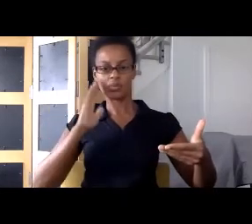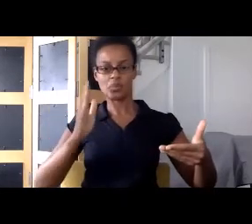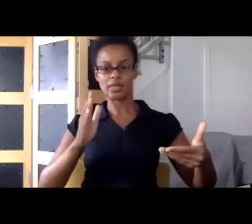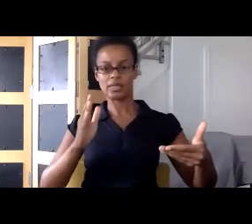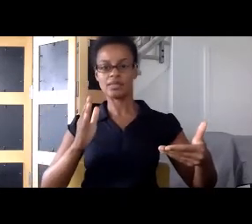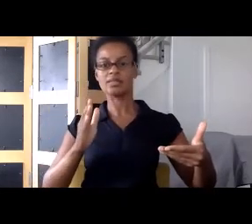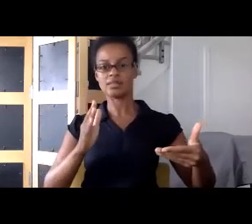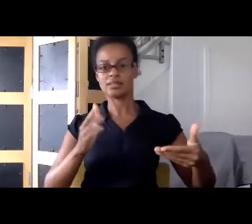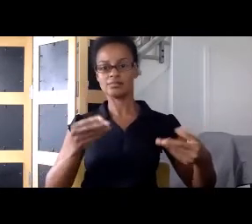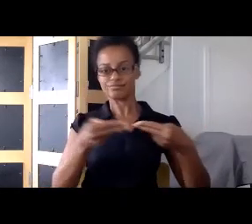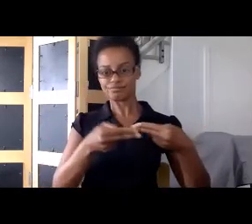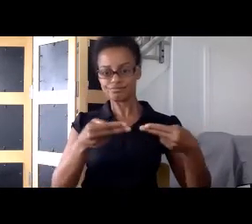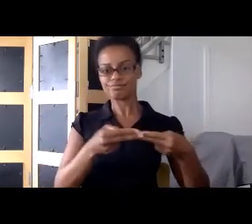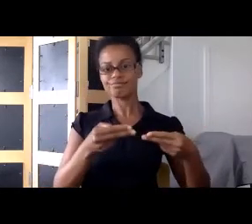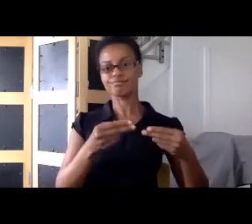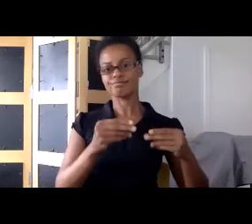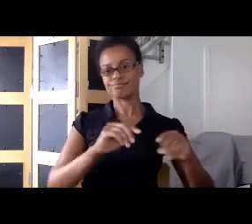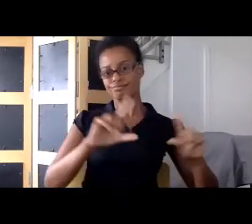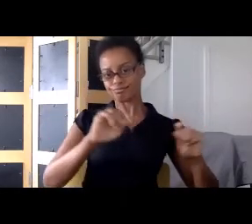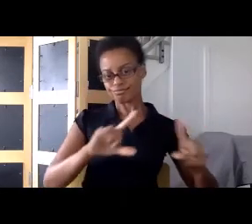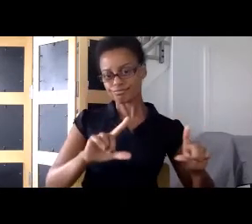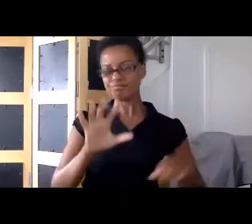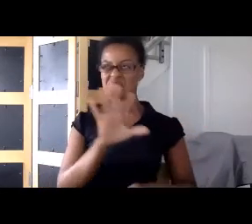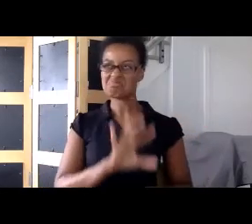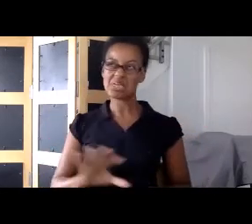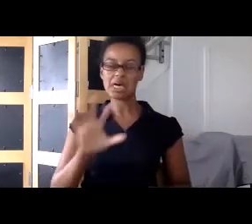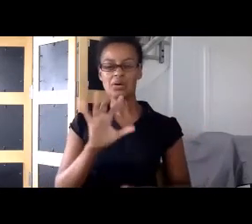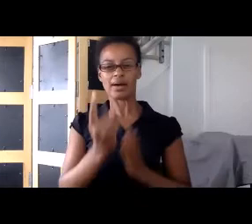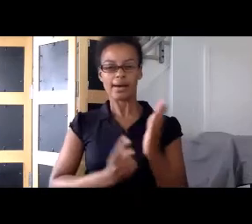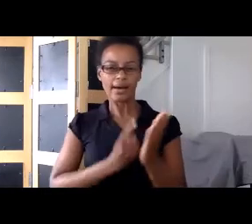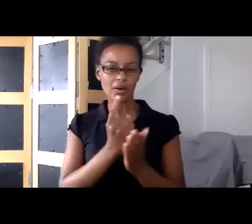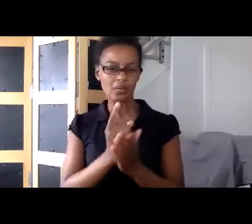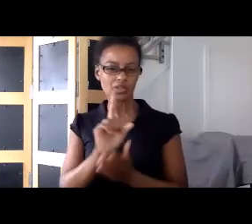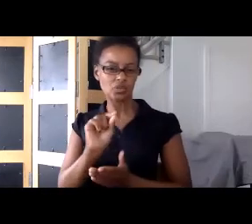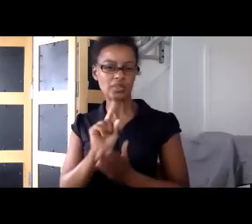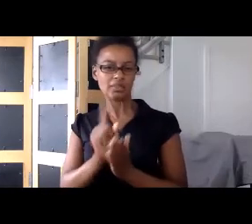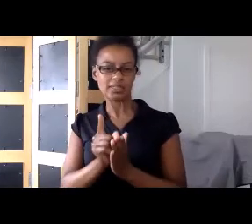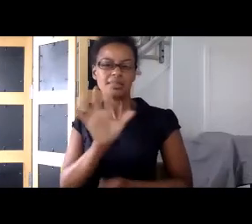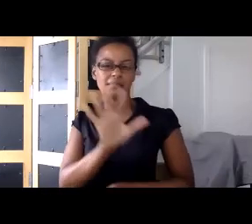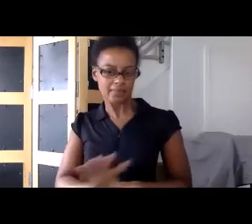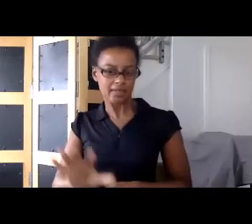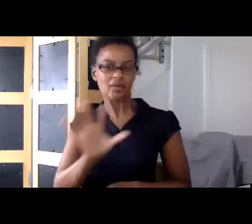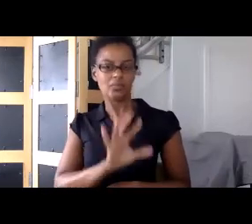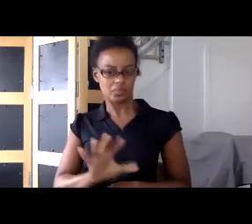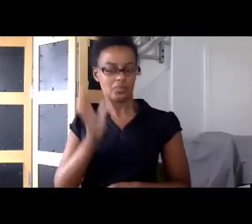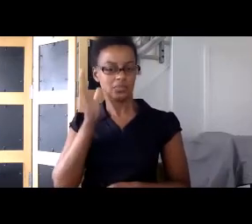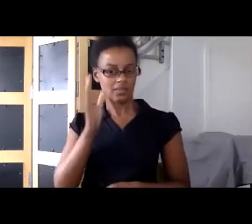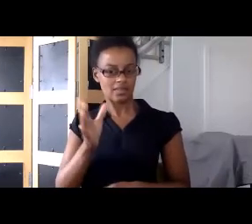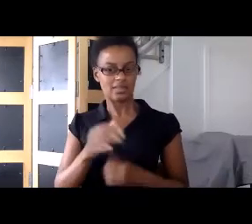roughly about an hour and maybe 20 minutes. So, but we, Jaqs and I do aim to try and make